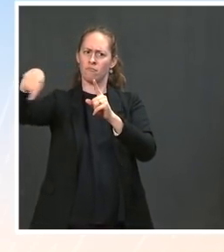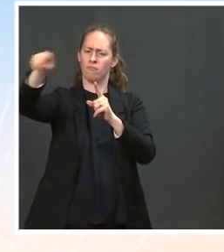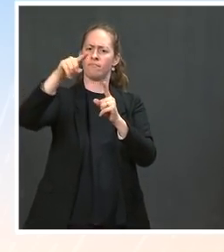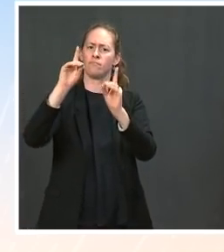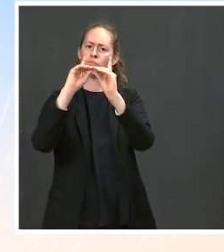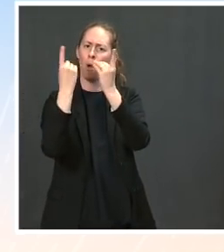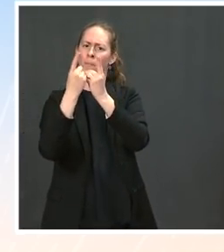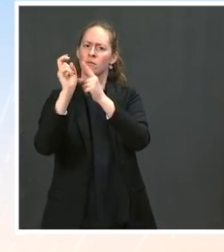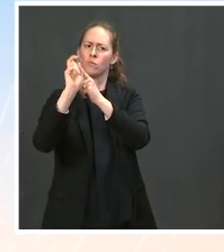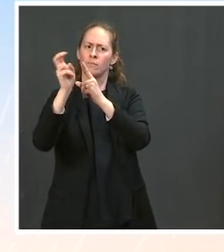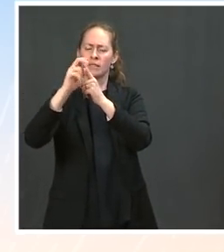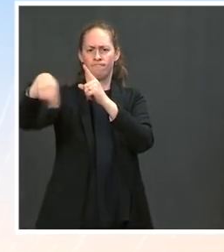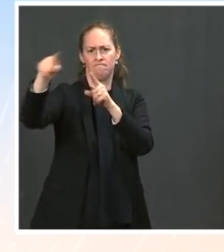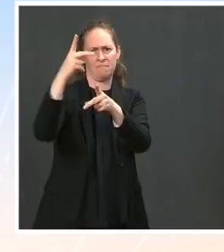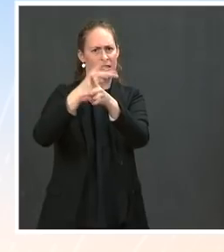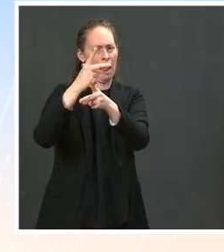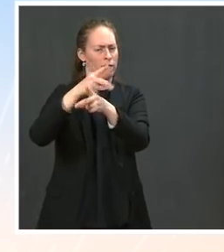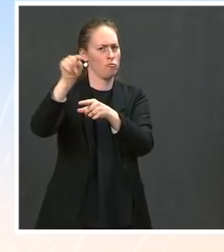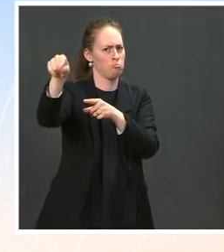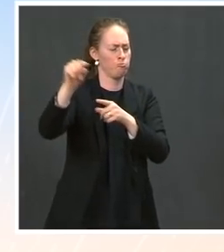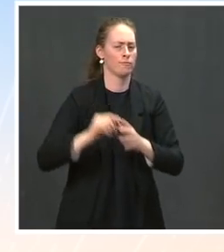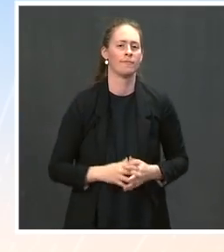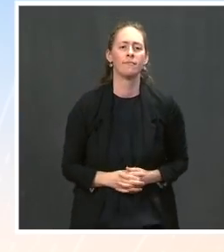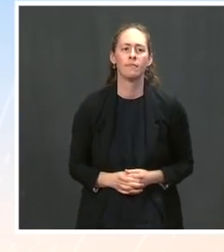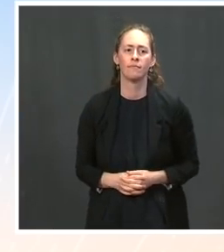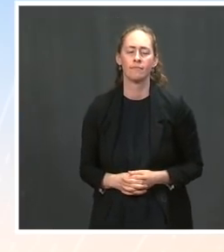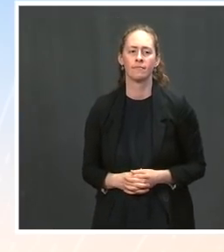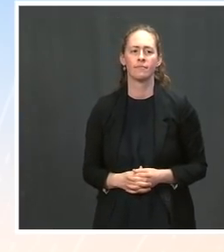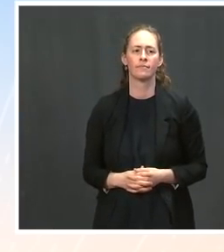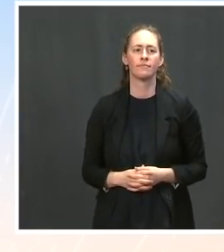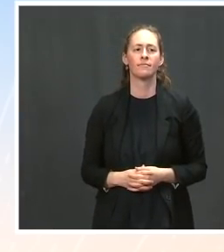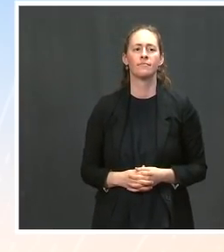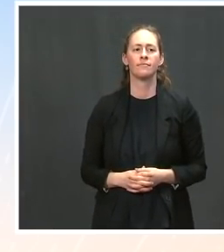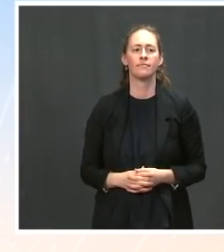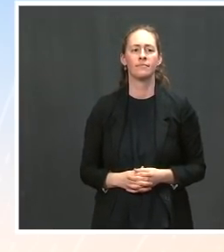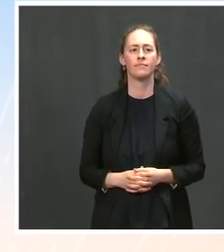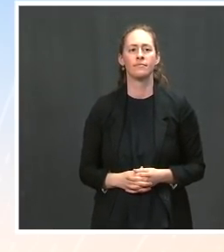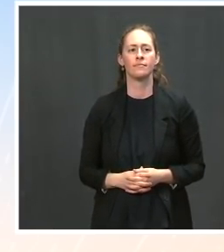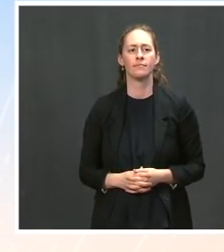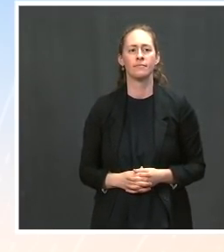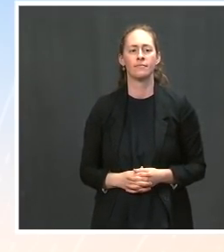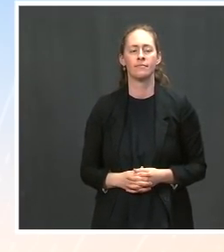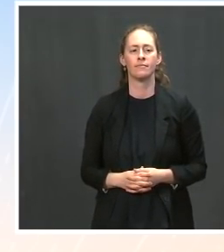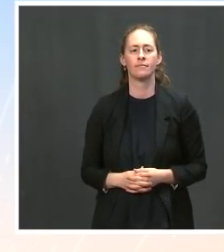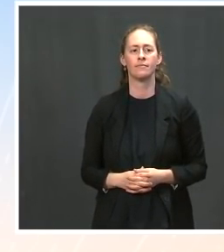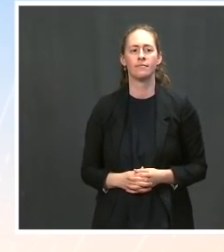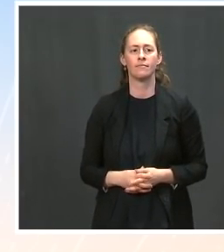Go ahead, Kaitlan. The Press: Thank you. Yesterday, you said the White House did not want to get ahead of the jury's deliberations,